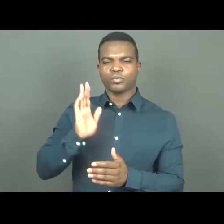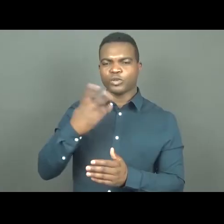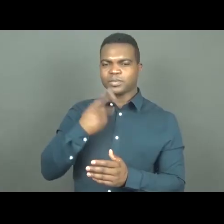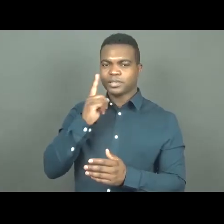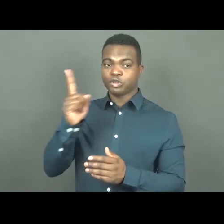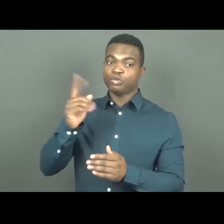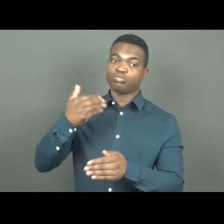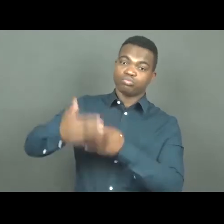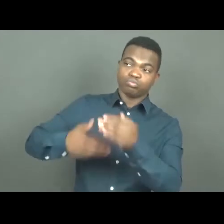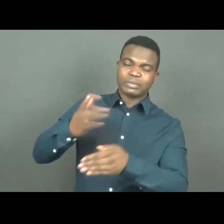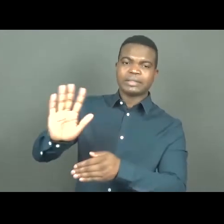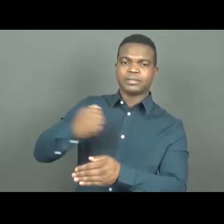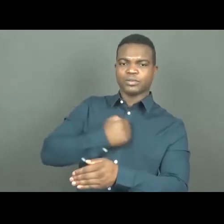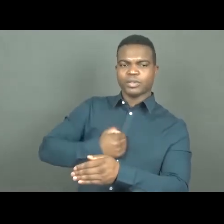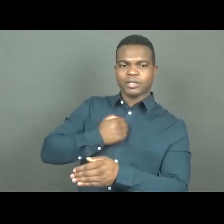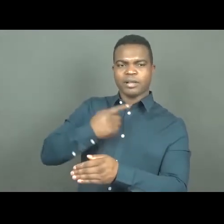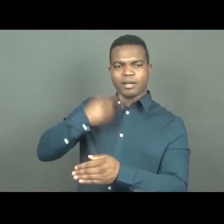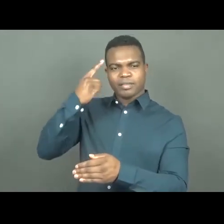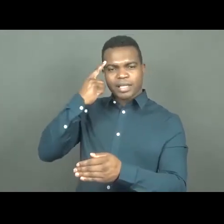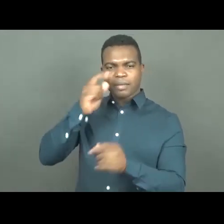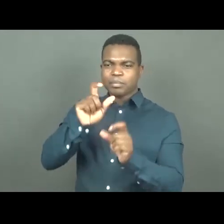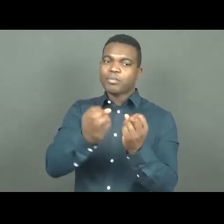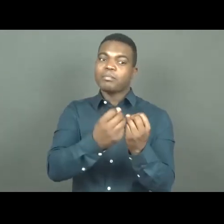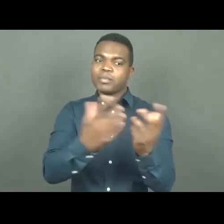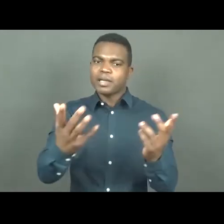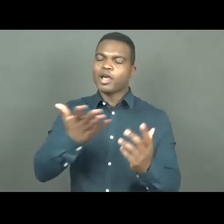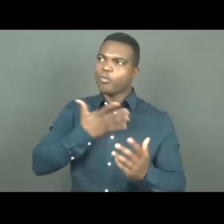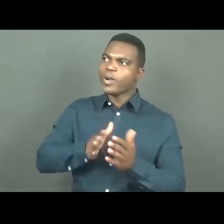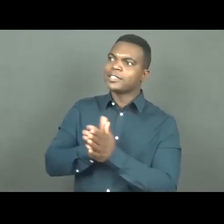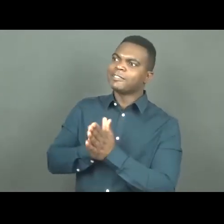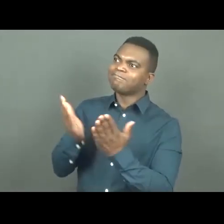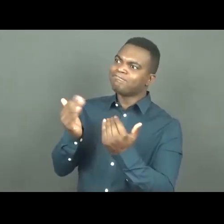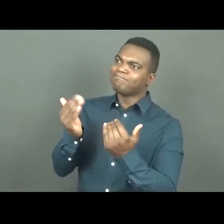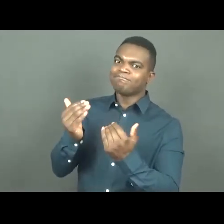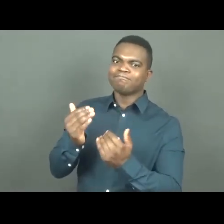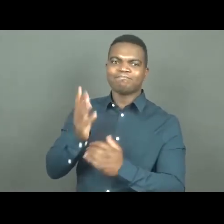for the countries that I had mentioned that has done censuses, most have ratified